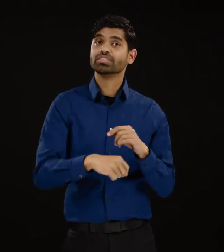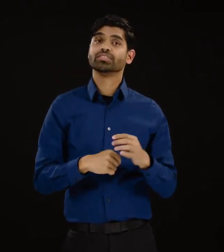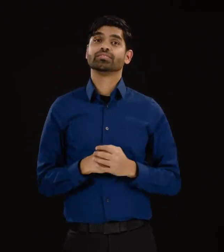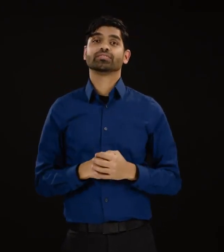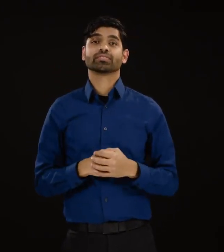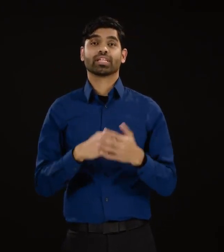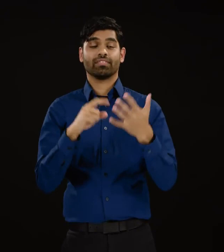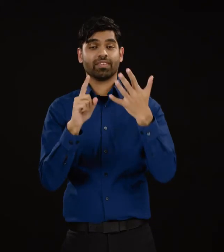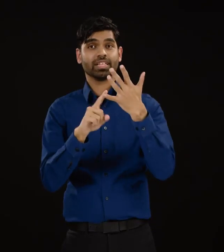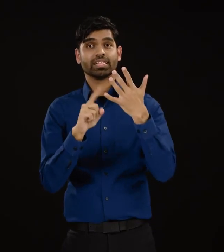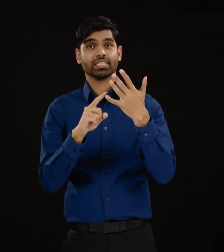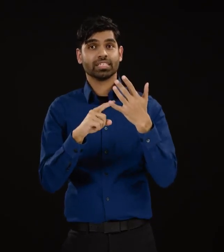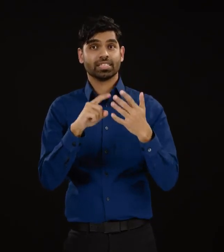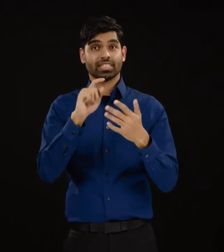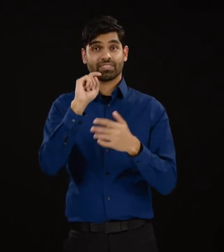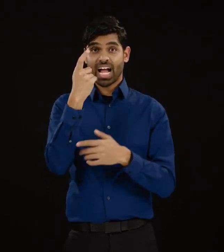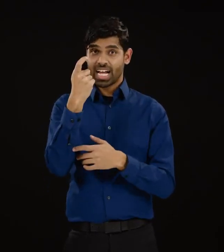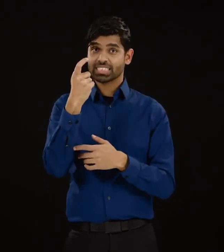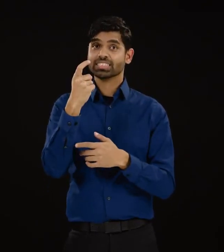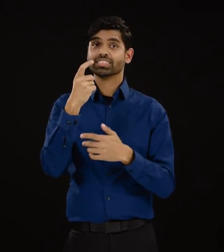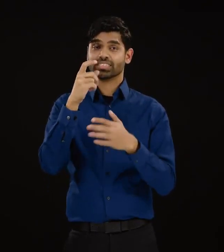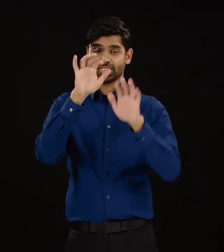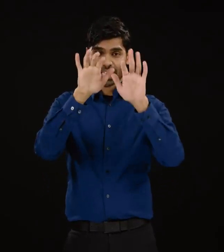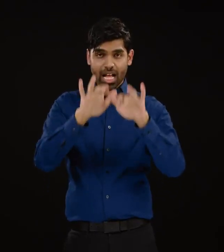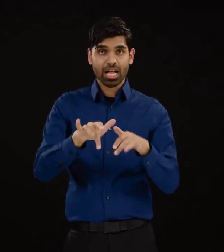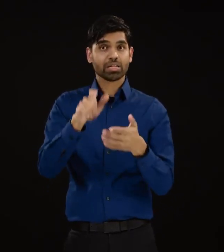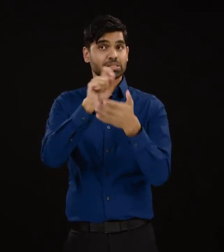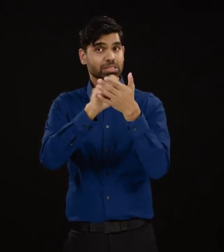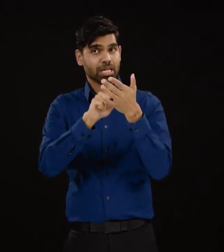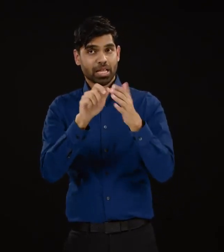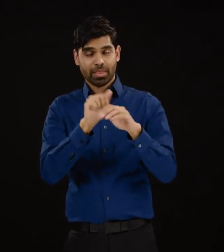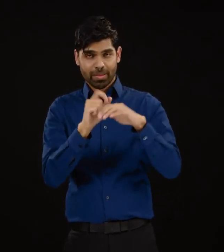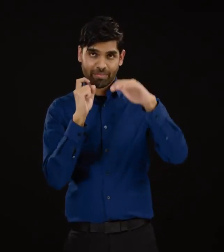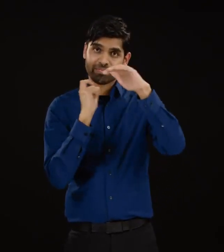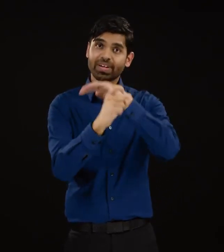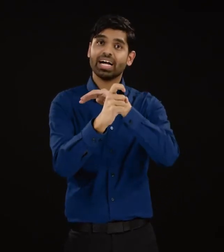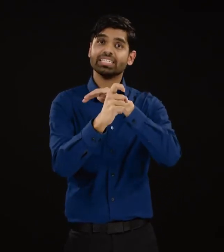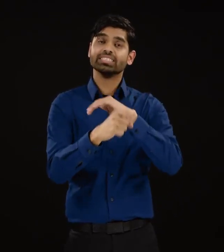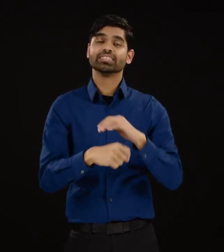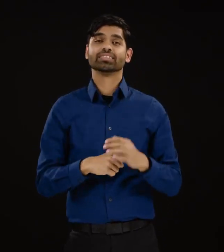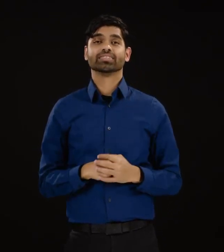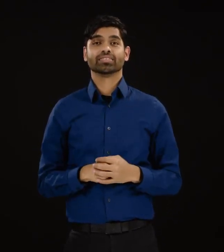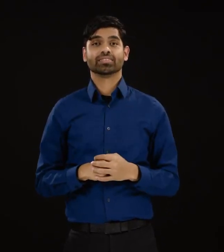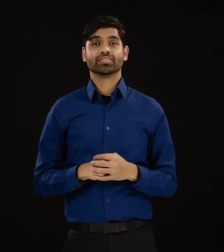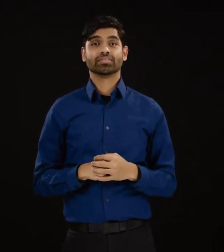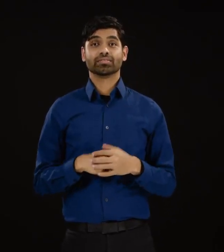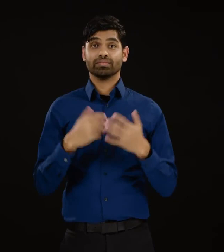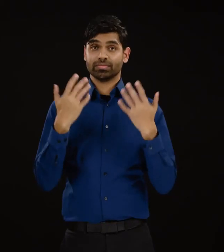1-877-909-CRTC (2782)